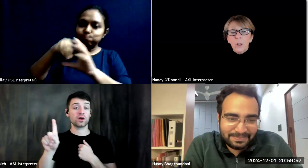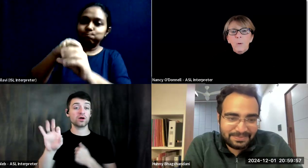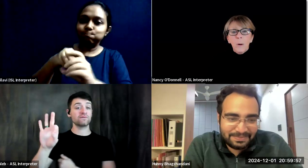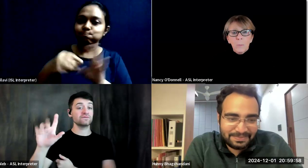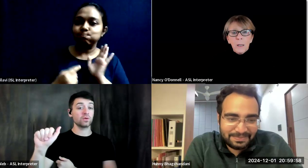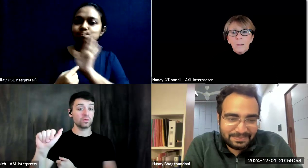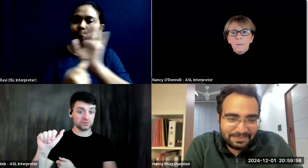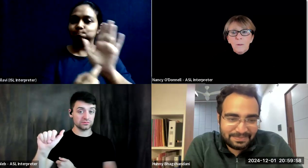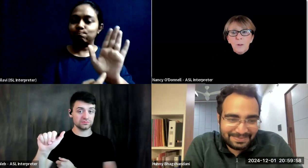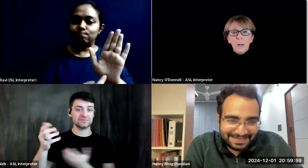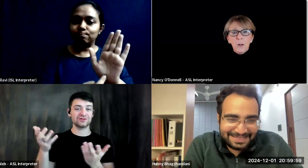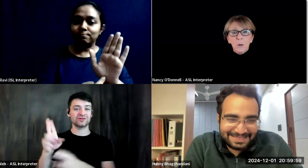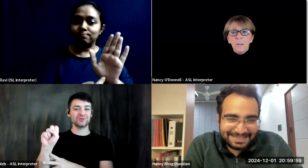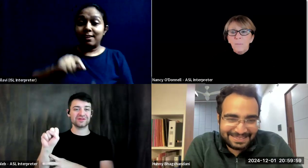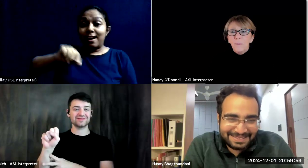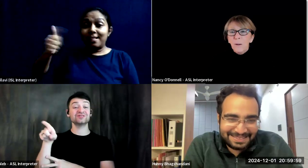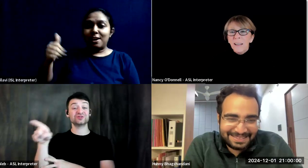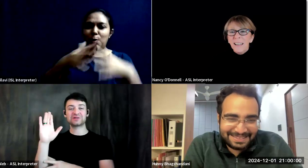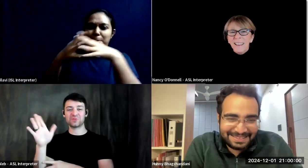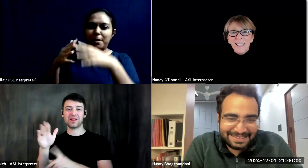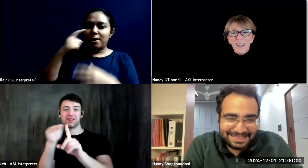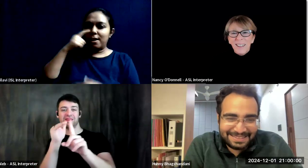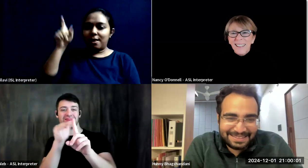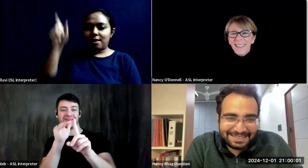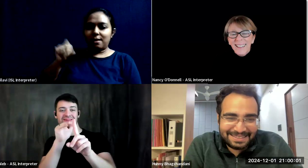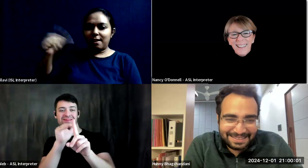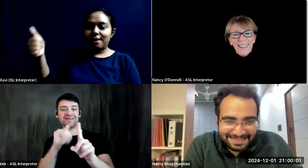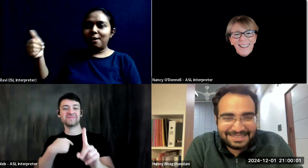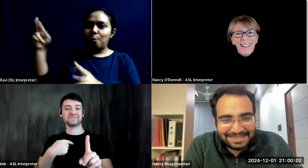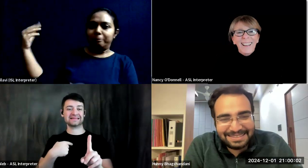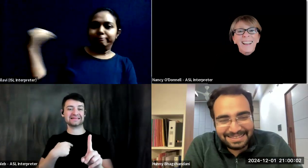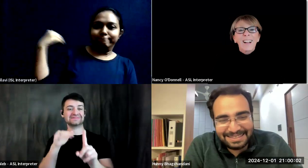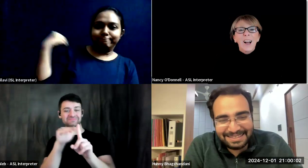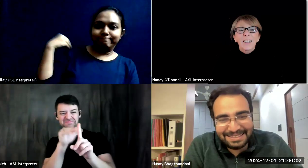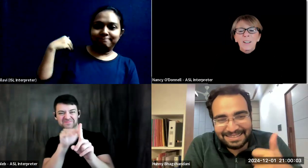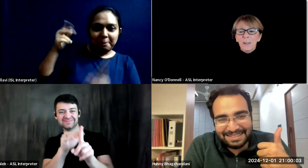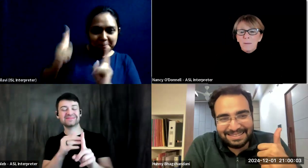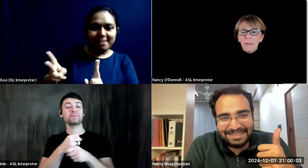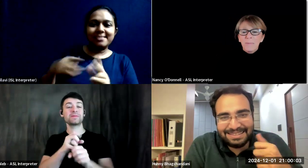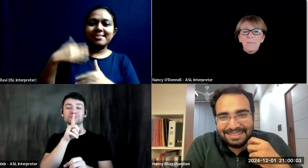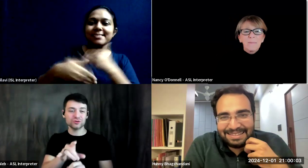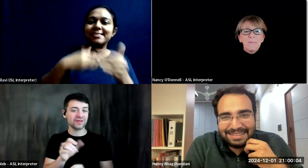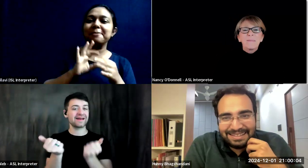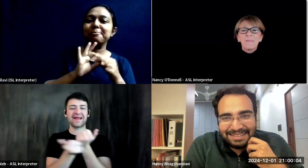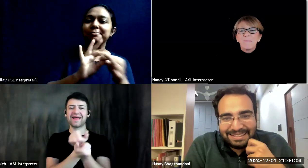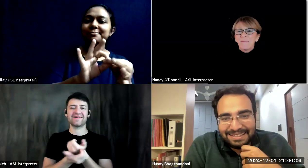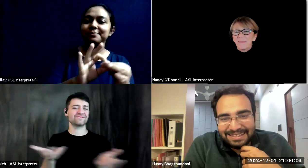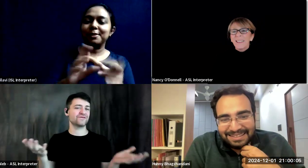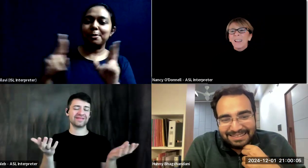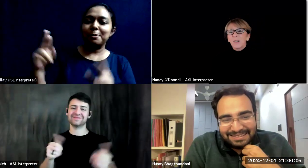So she will bug me to make sure that we get this going In a kind and loving way.